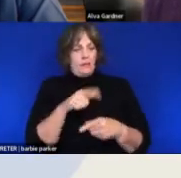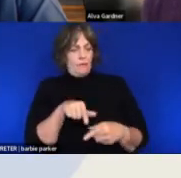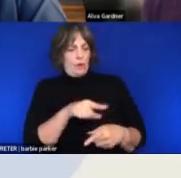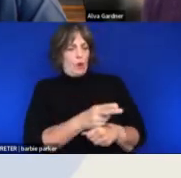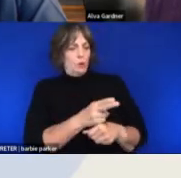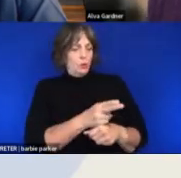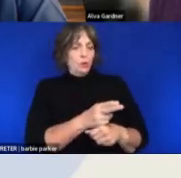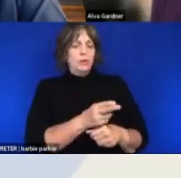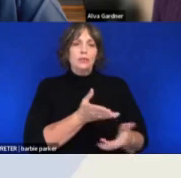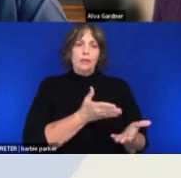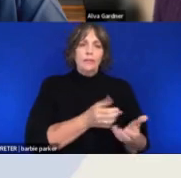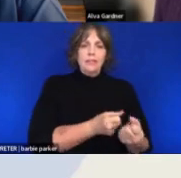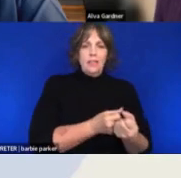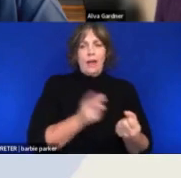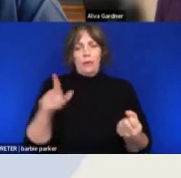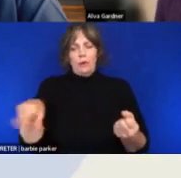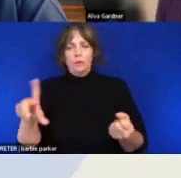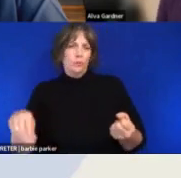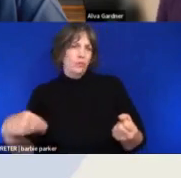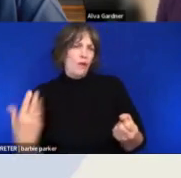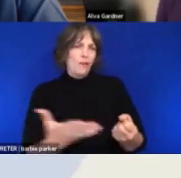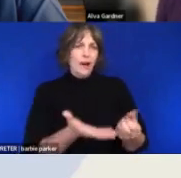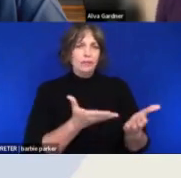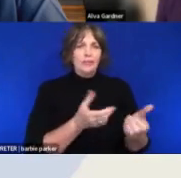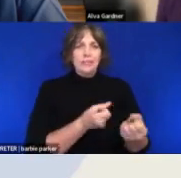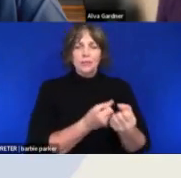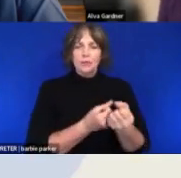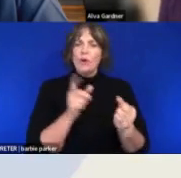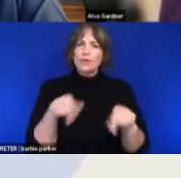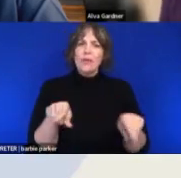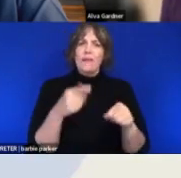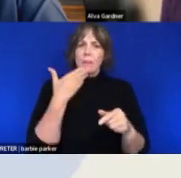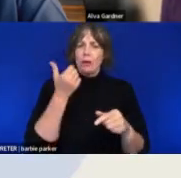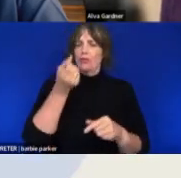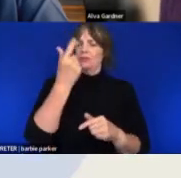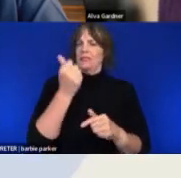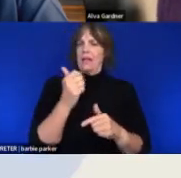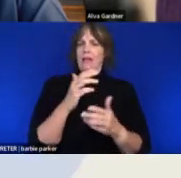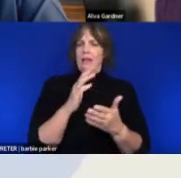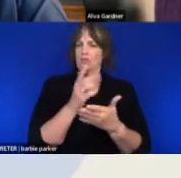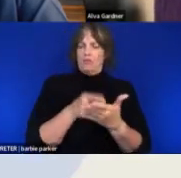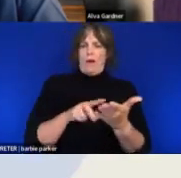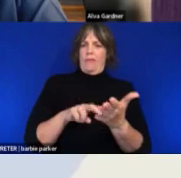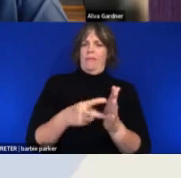providing services and supports so they've got a better understanding about what it's all about. We want to make sure that there is trauma informed